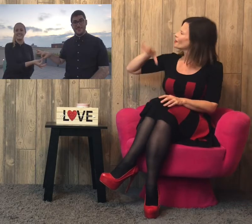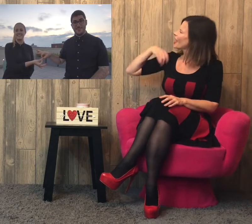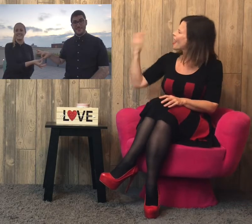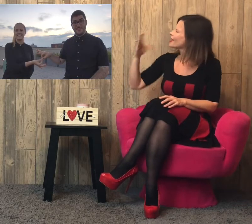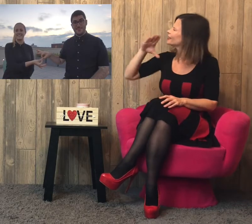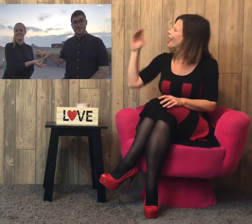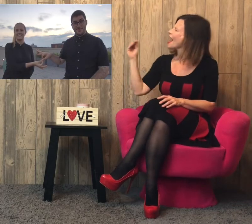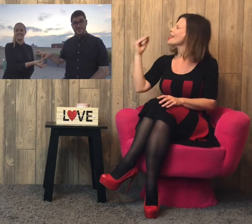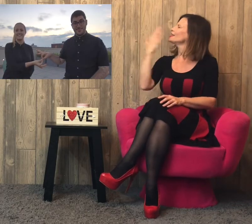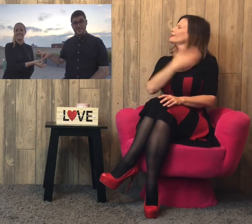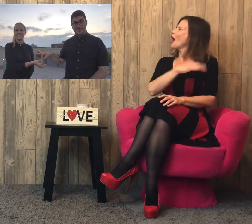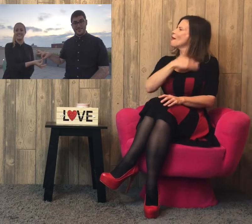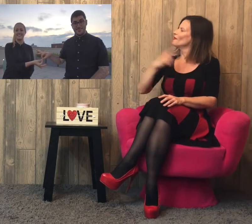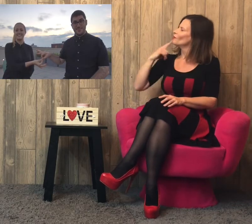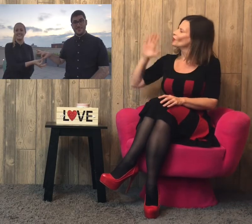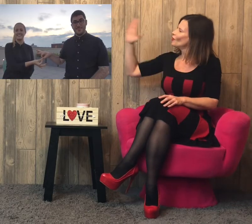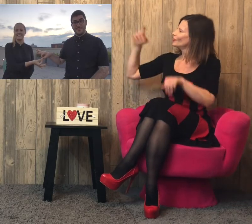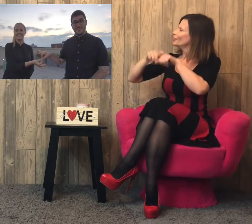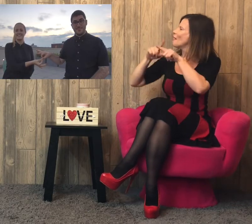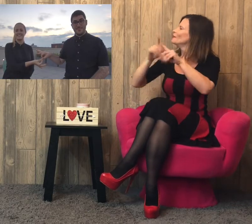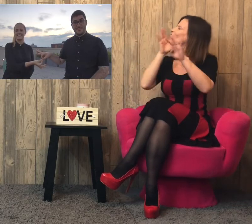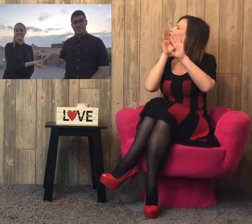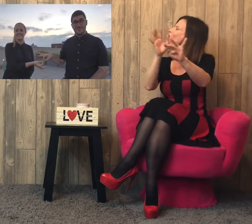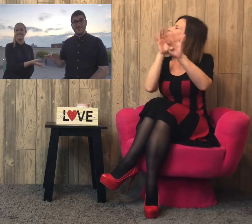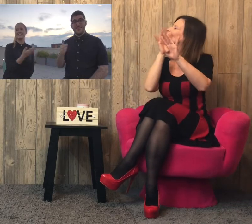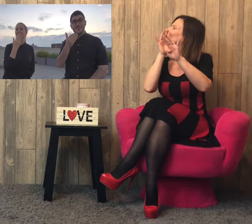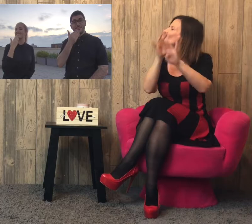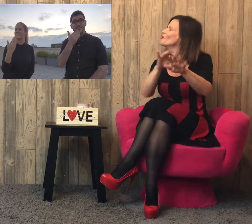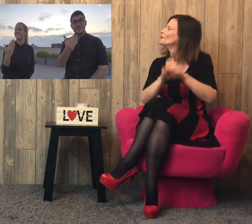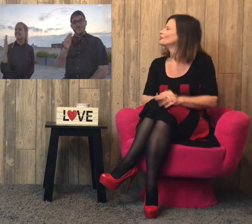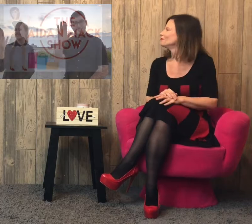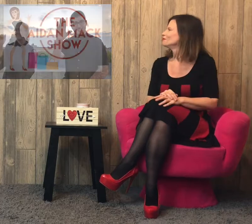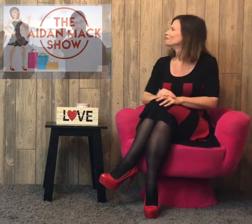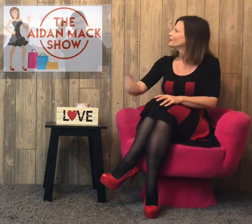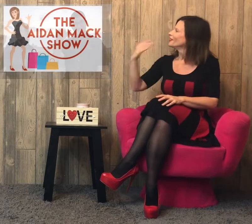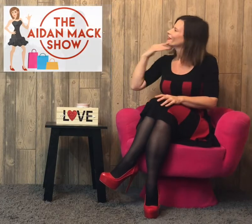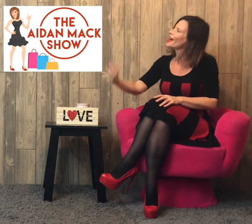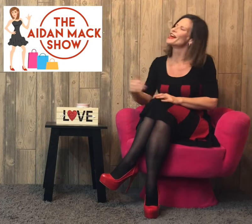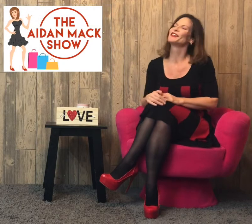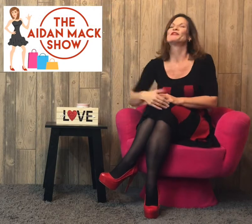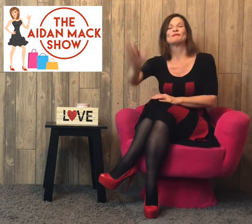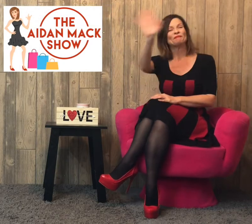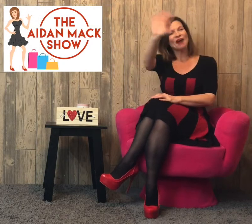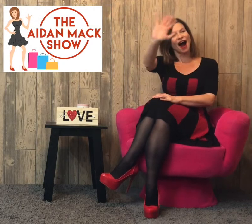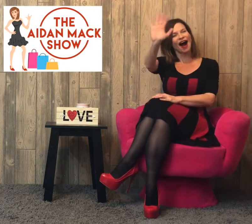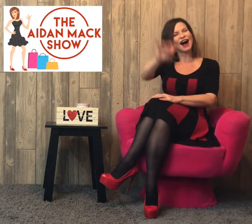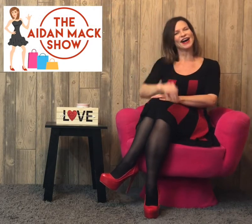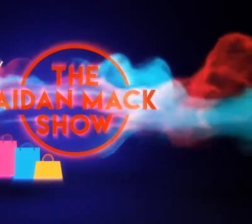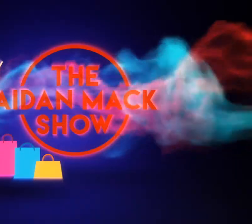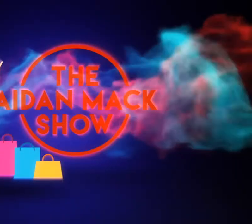Thank You Casey and Domenick for your time interpreting my show. Thanks guys, bye!